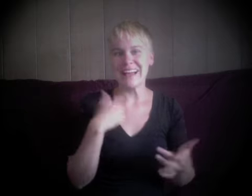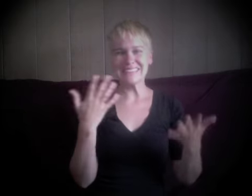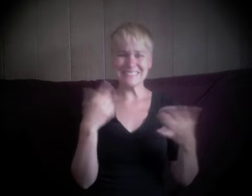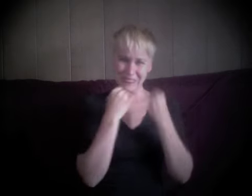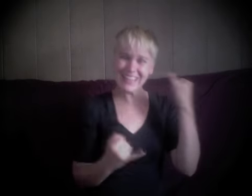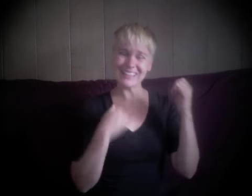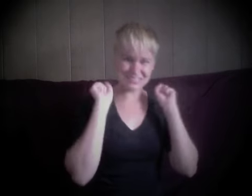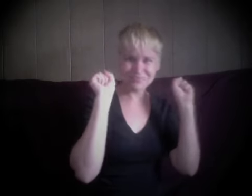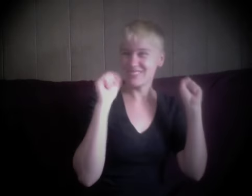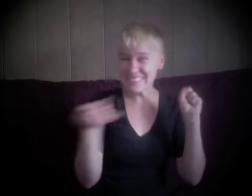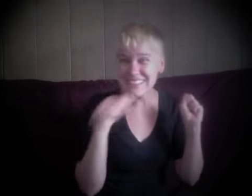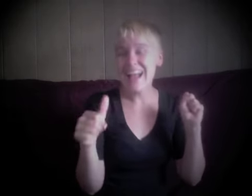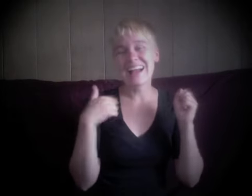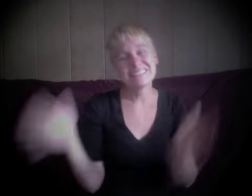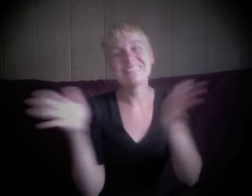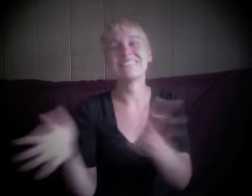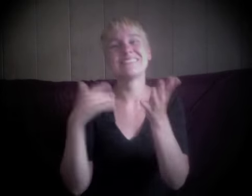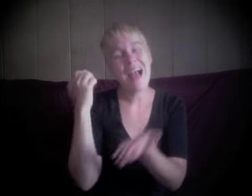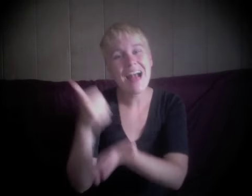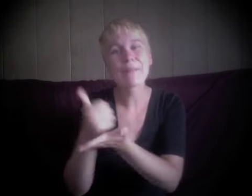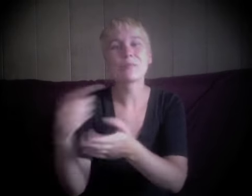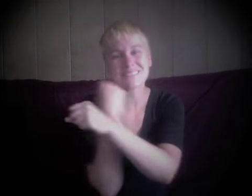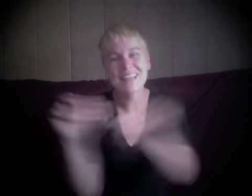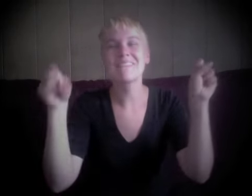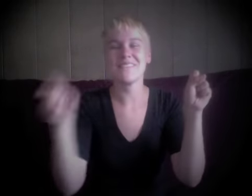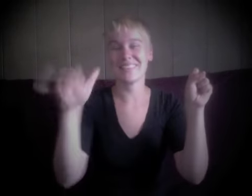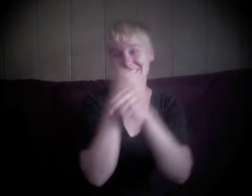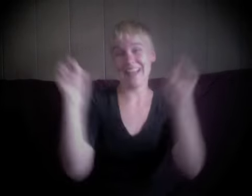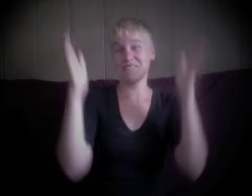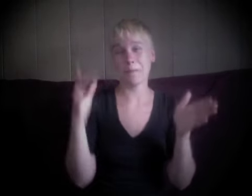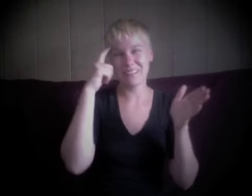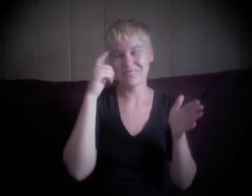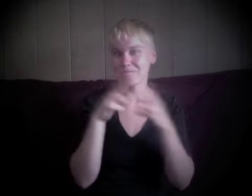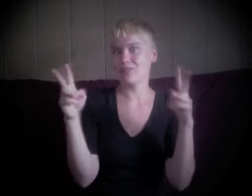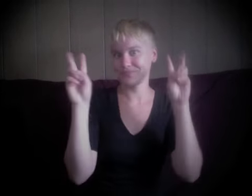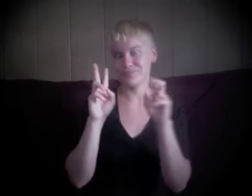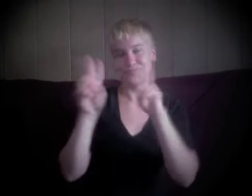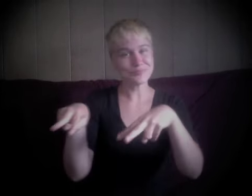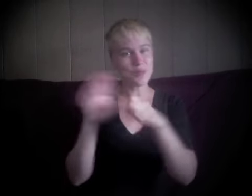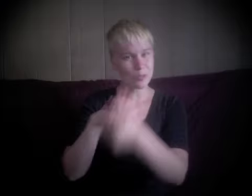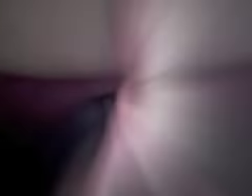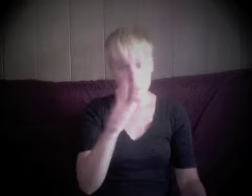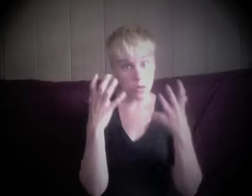because isn't that saviorism? This is oppressive and patronizing.